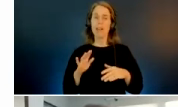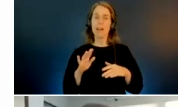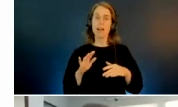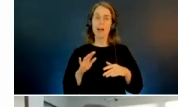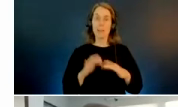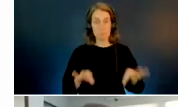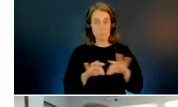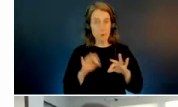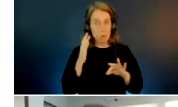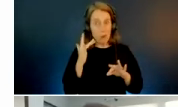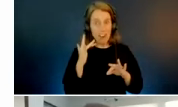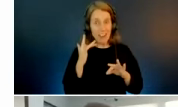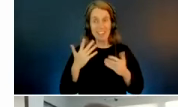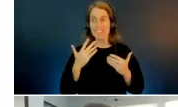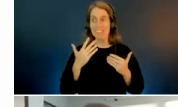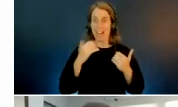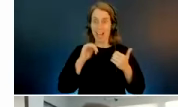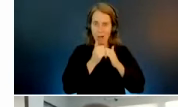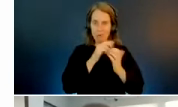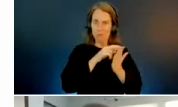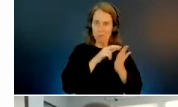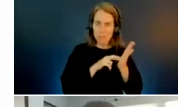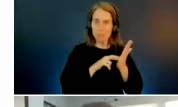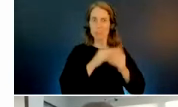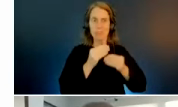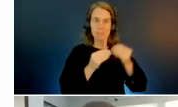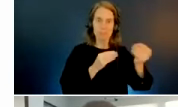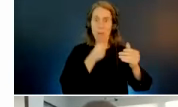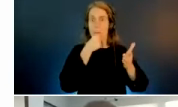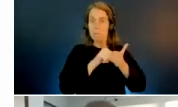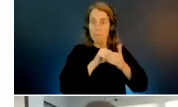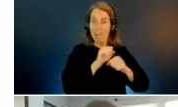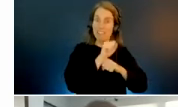to register is a little bit complicated um and especially if you're mailing in your registration